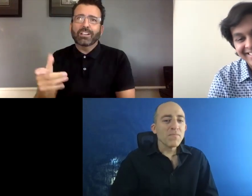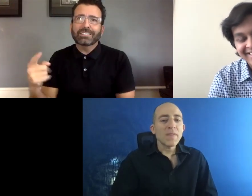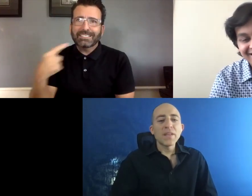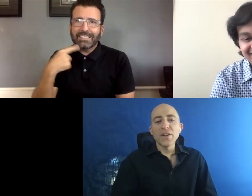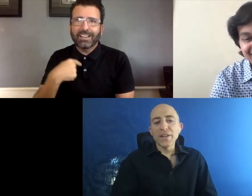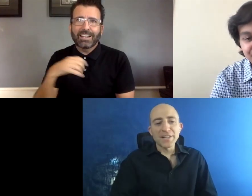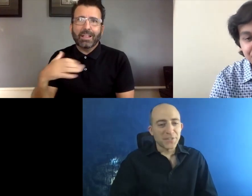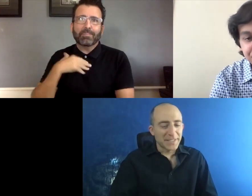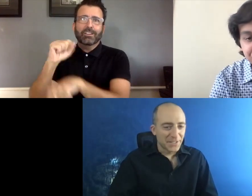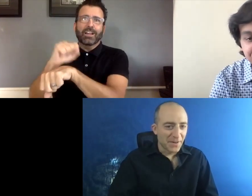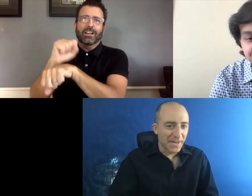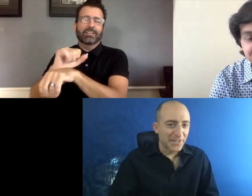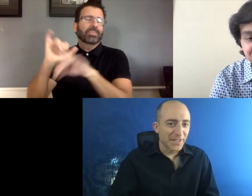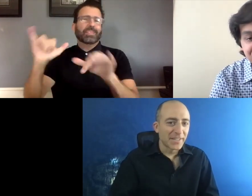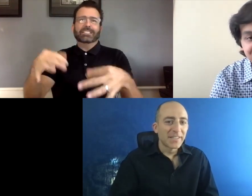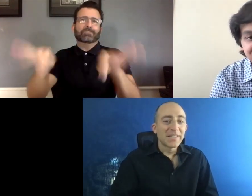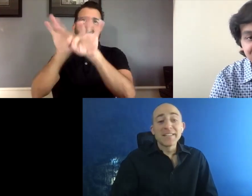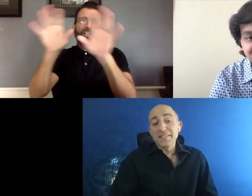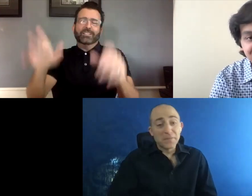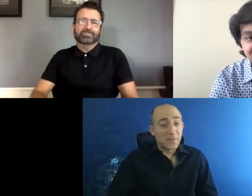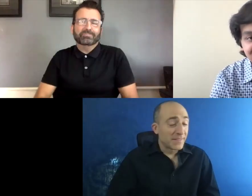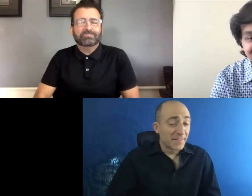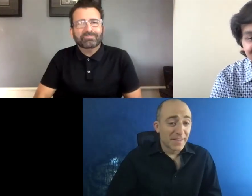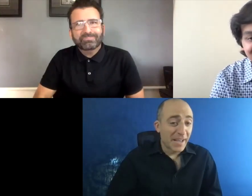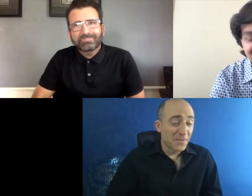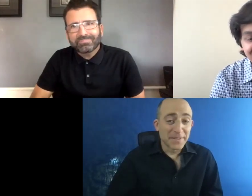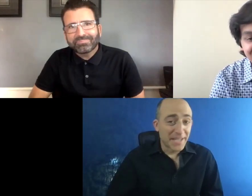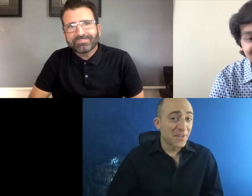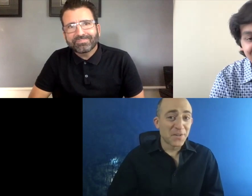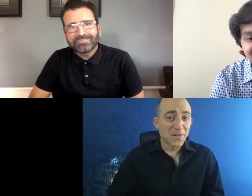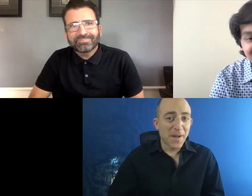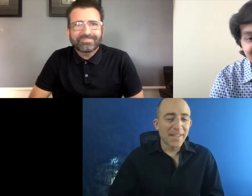you know, you’ve got to trust the director. Alek was saying - you're doing well. You